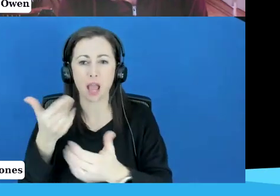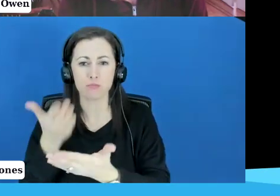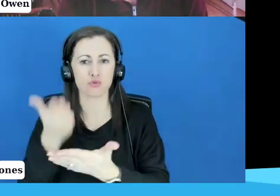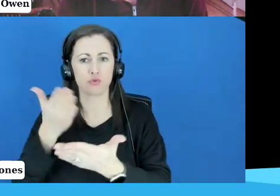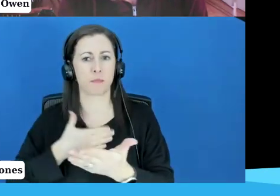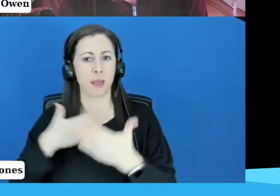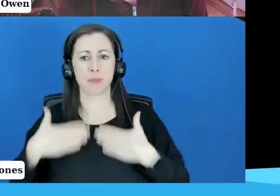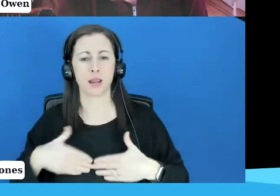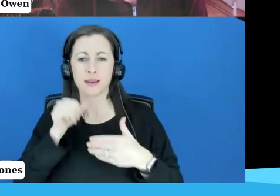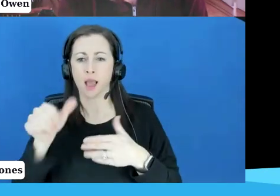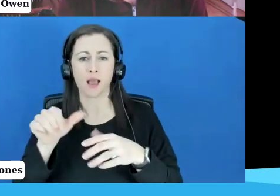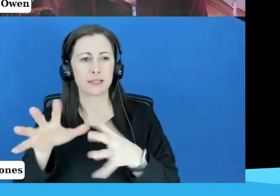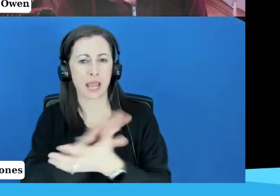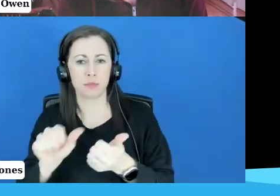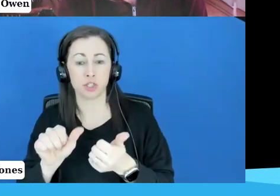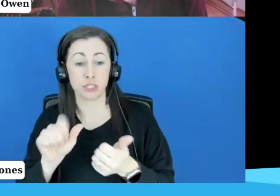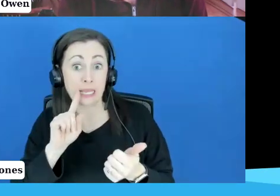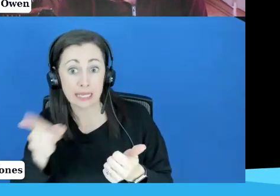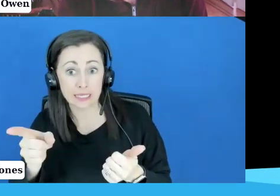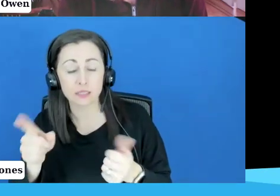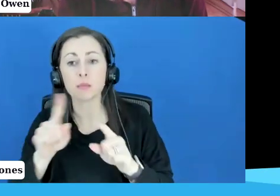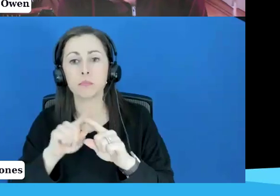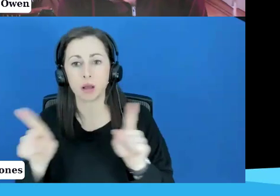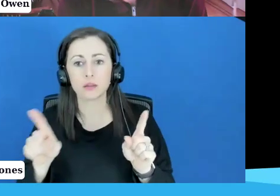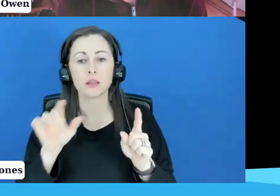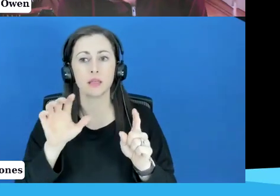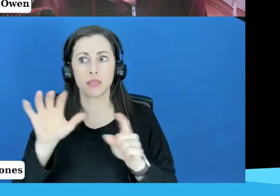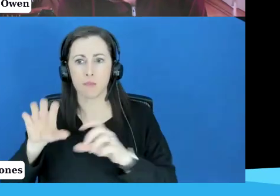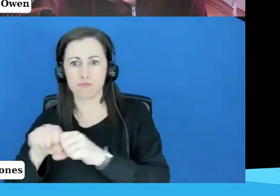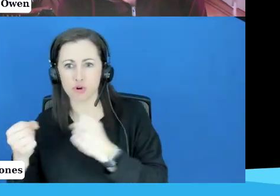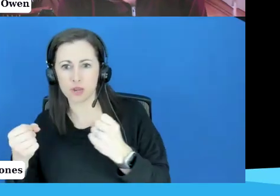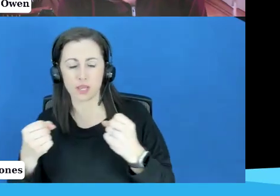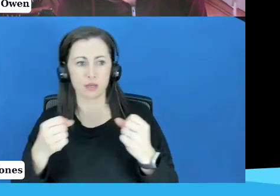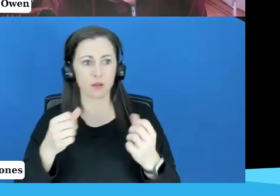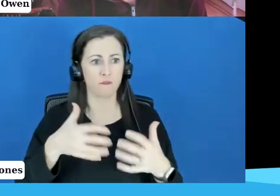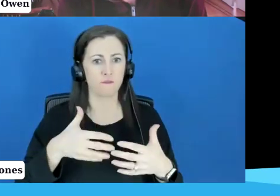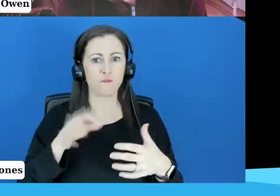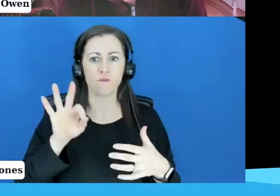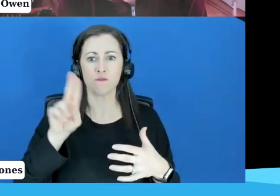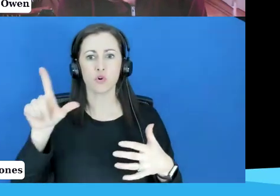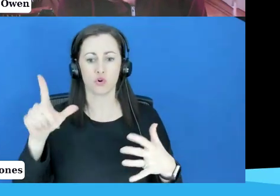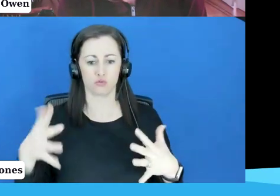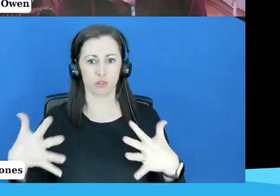but the brokenness and abundance folded into one another. As I spend my fingers across my belly